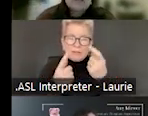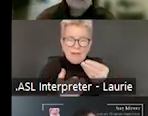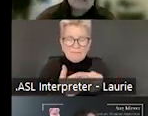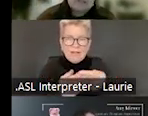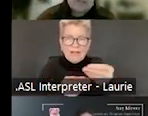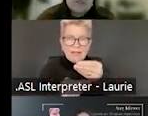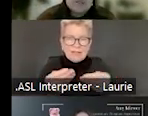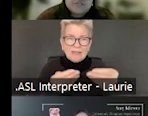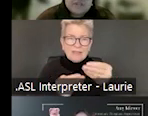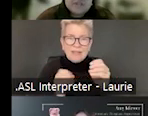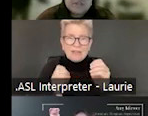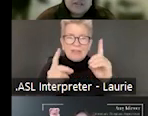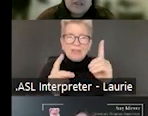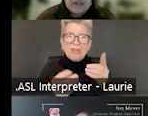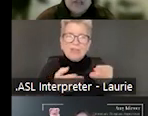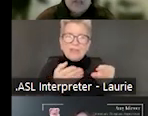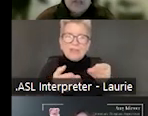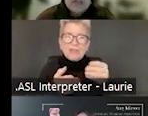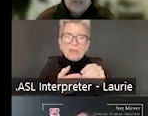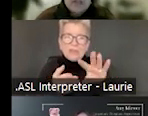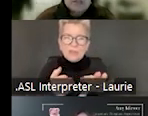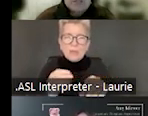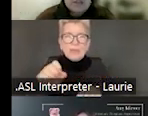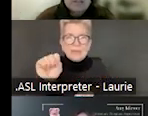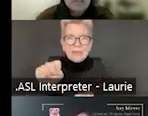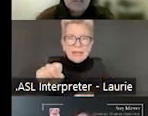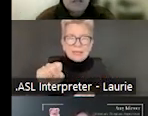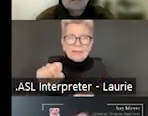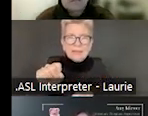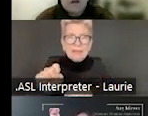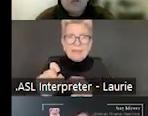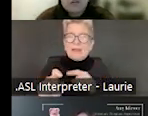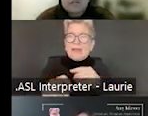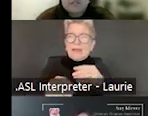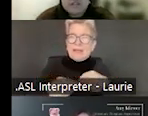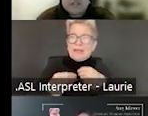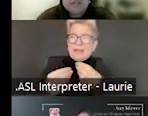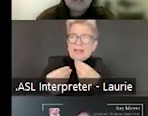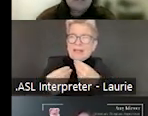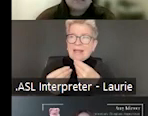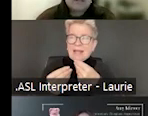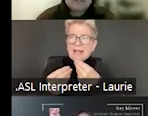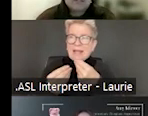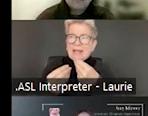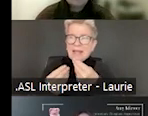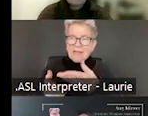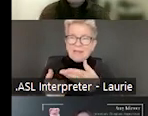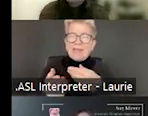doesn't just serve our students directly; it has the power of changing generations. And